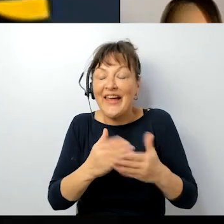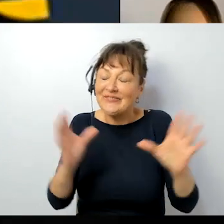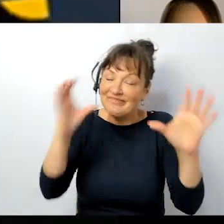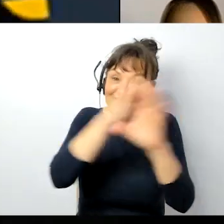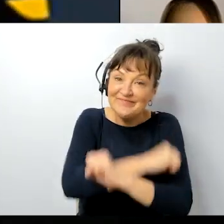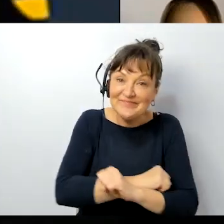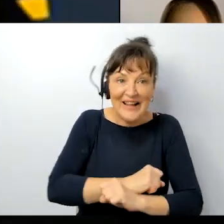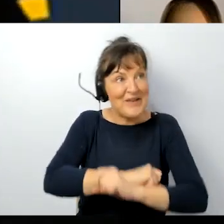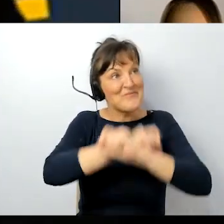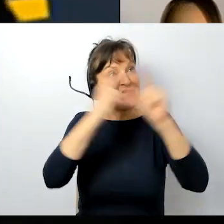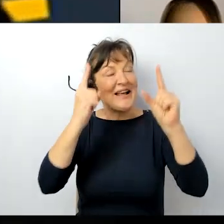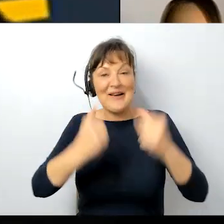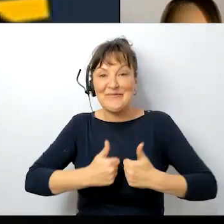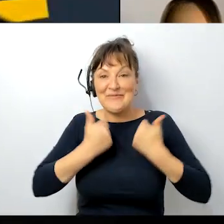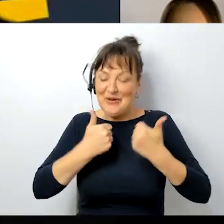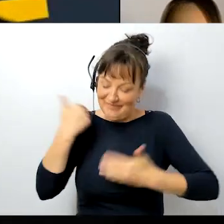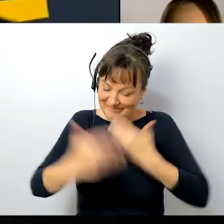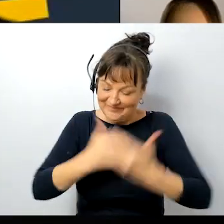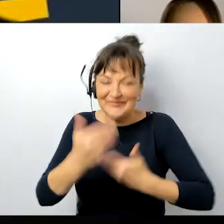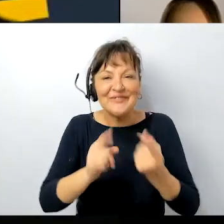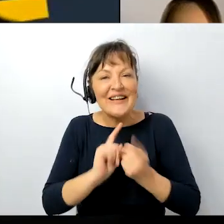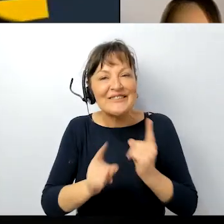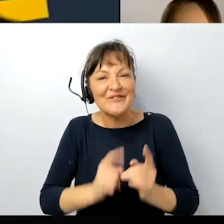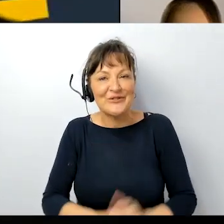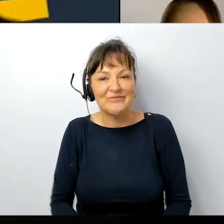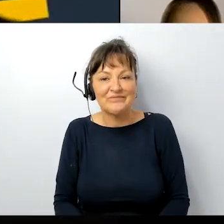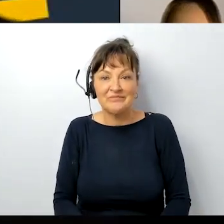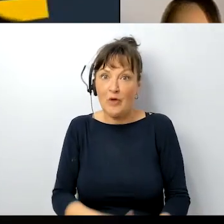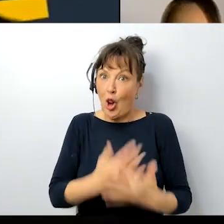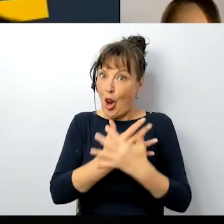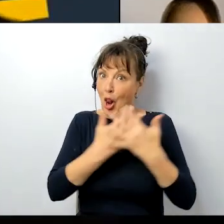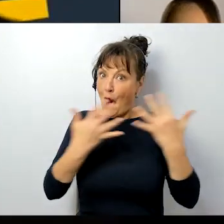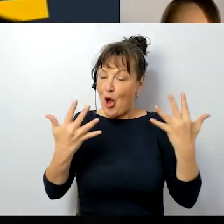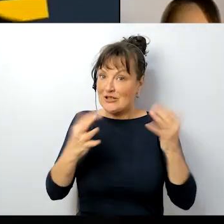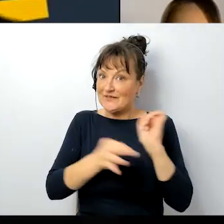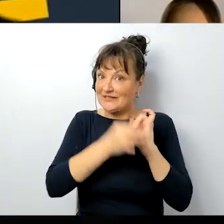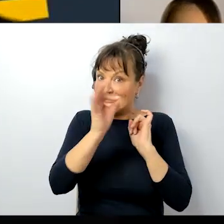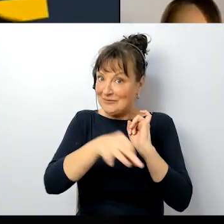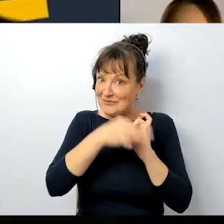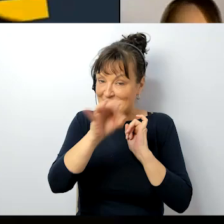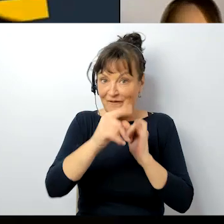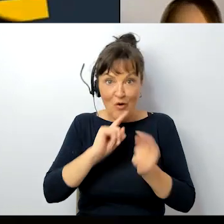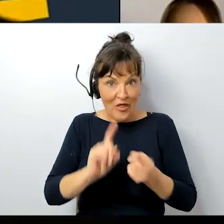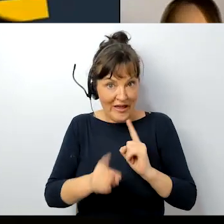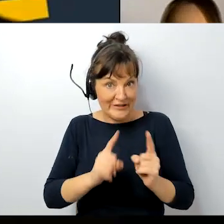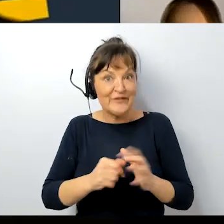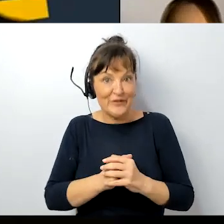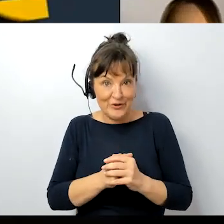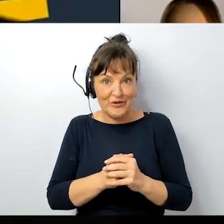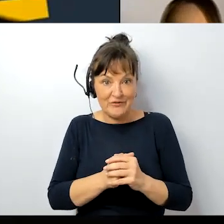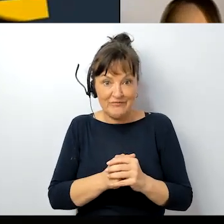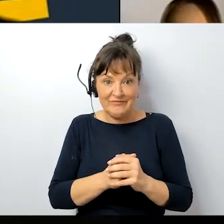afternoon, get yourself up and ready and yeah, get yourself going for it. Excellent Carrie, lots of